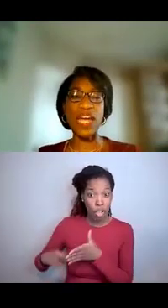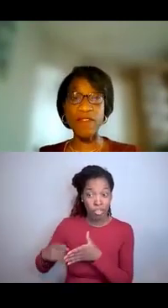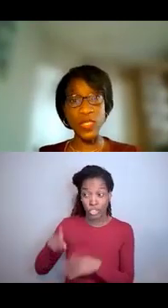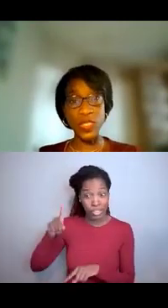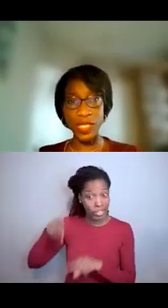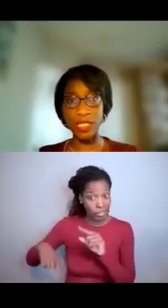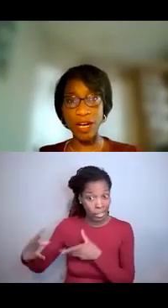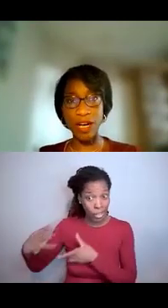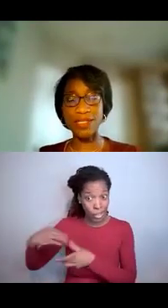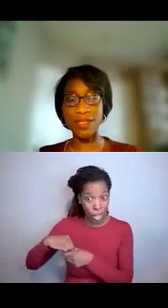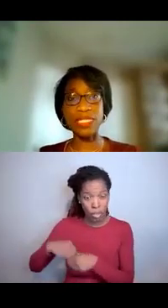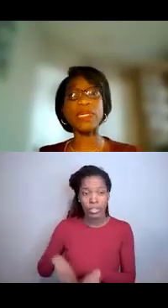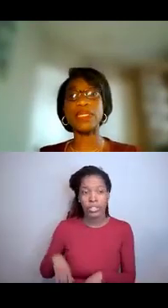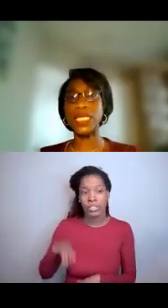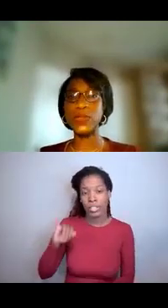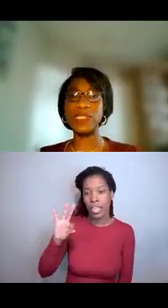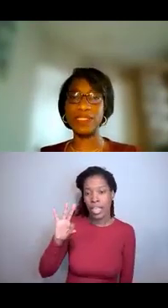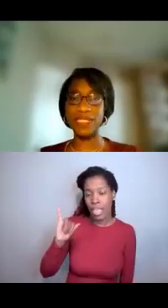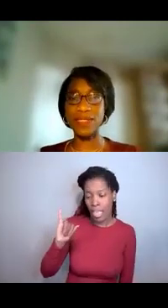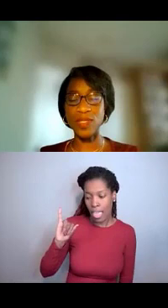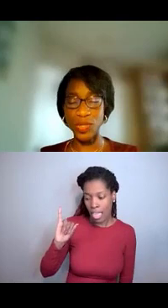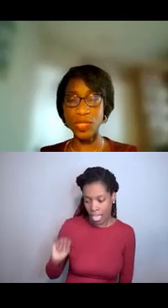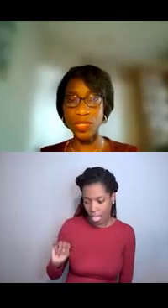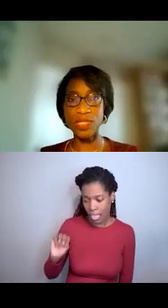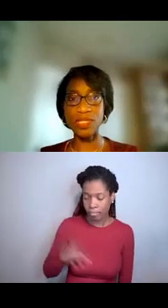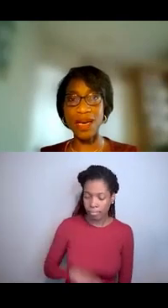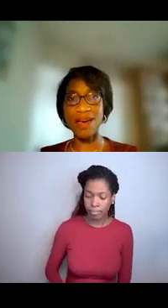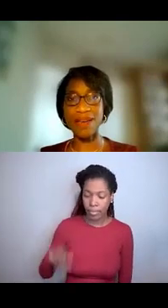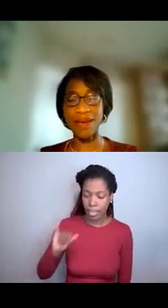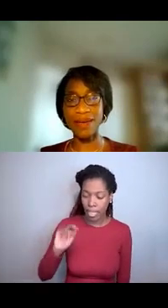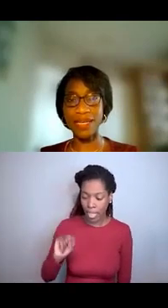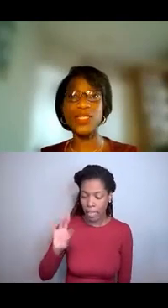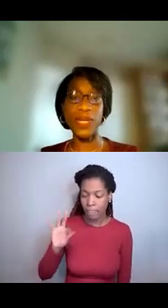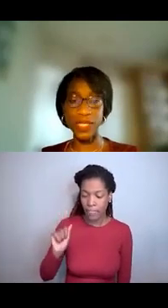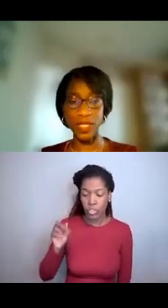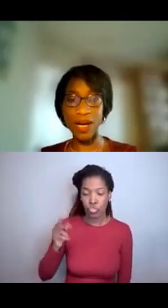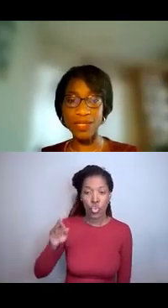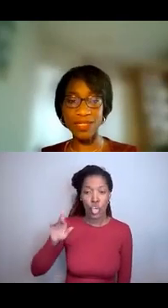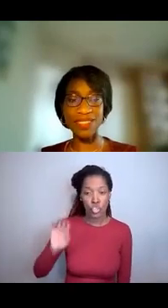are infrastructure costs that are typically included in the institution's indirect costs,